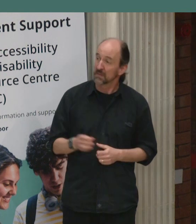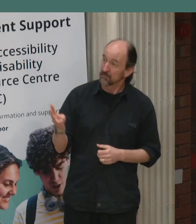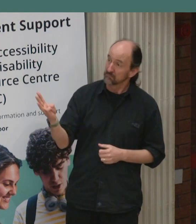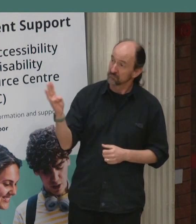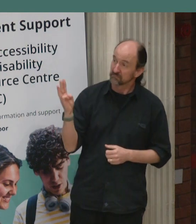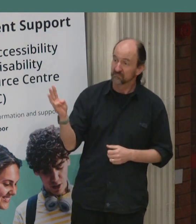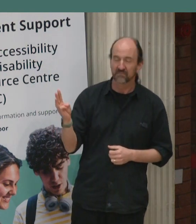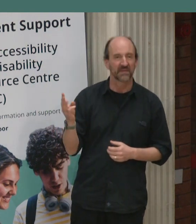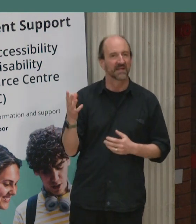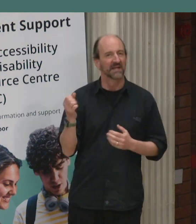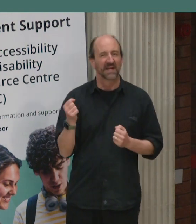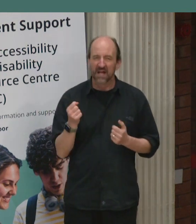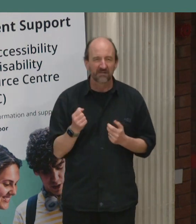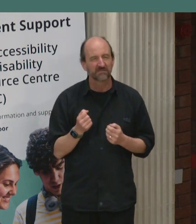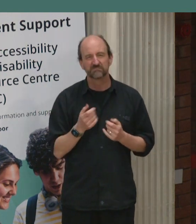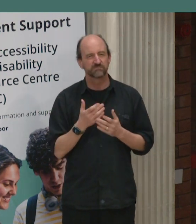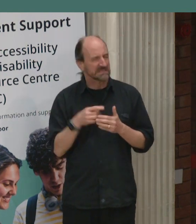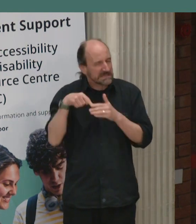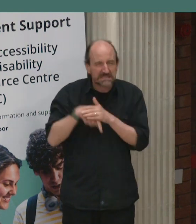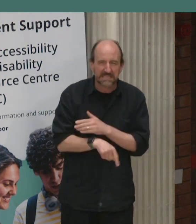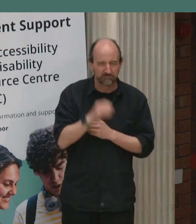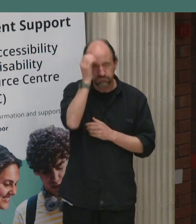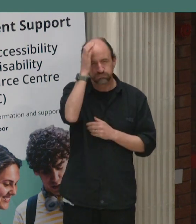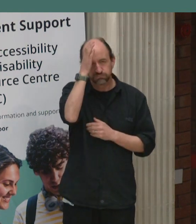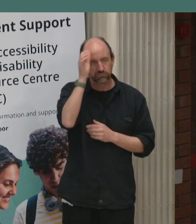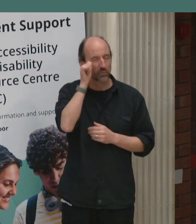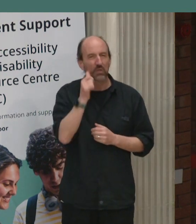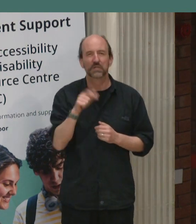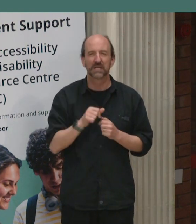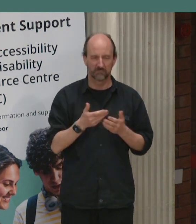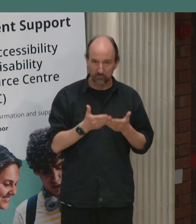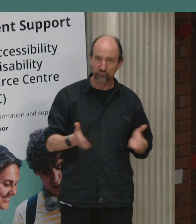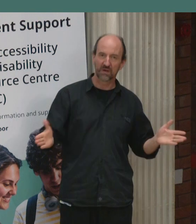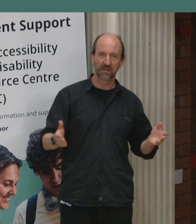and breath of knowledge on the subject. It's my pleasure to introduce them but very briefly: